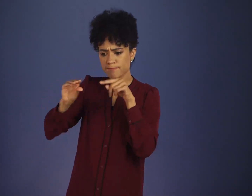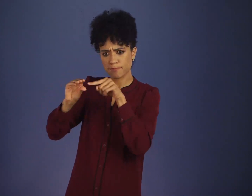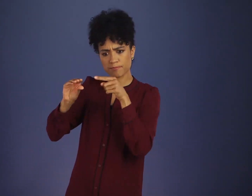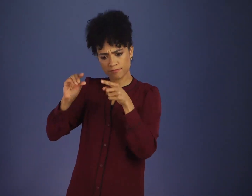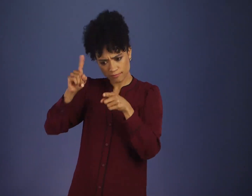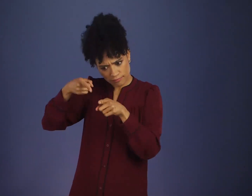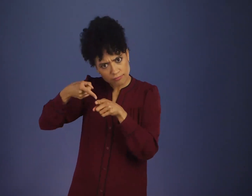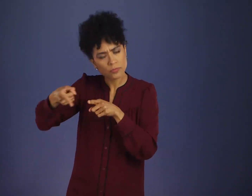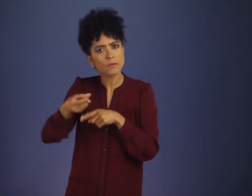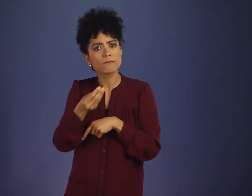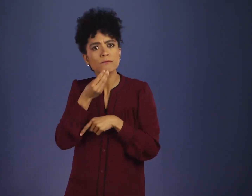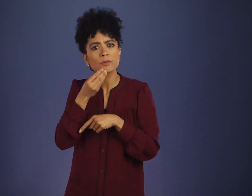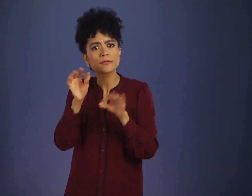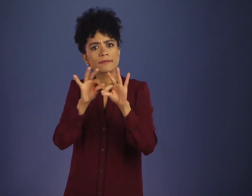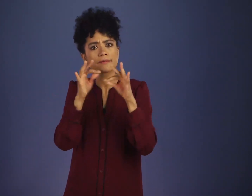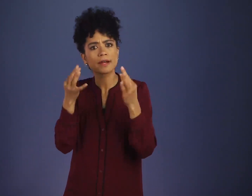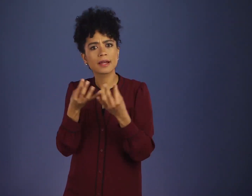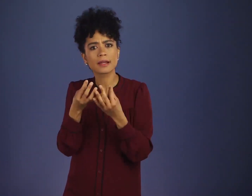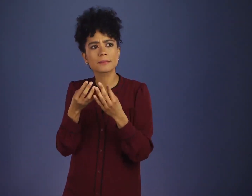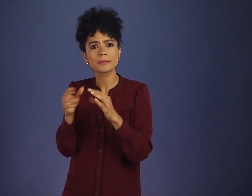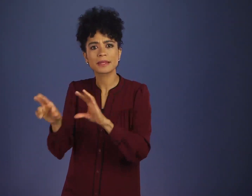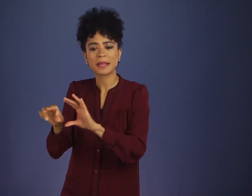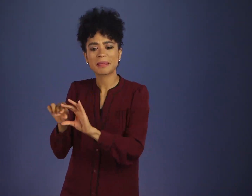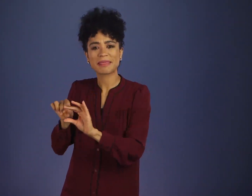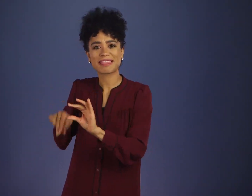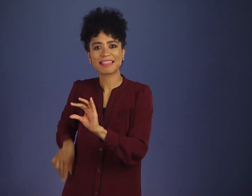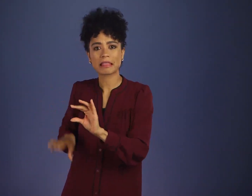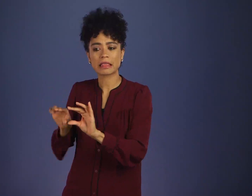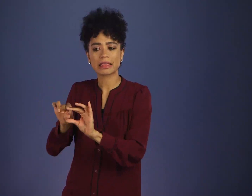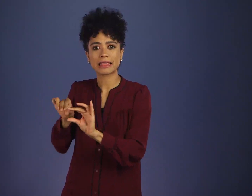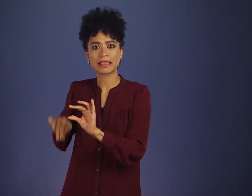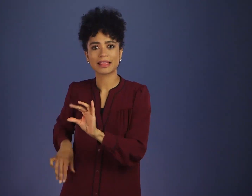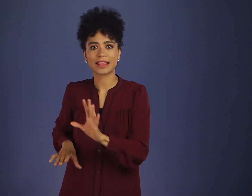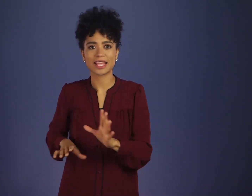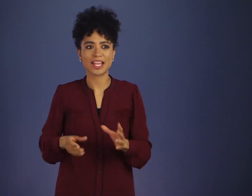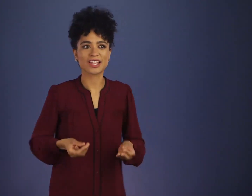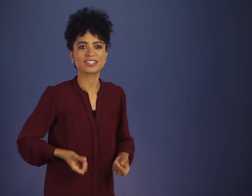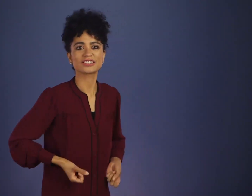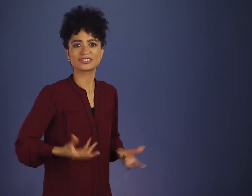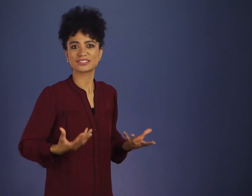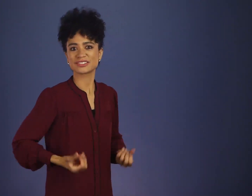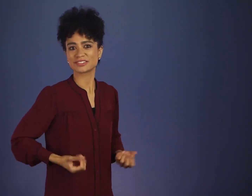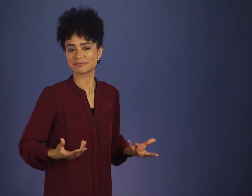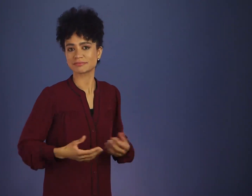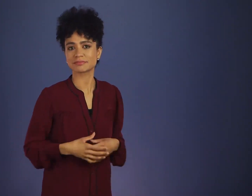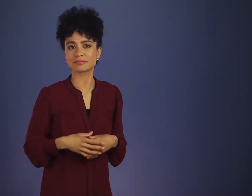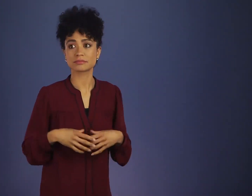and run her husband into debt by irresponsibility, waste, and extravagance.